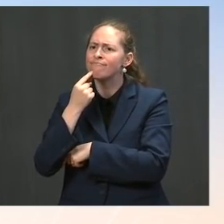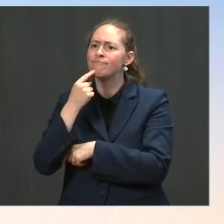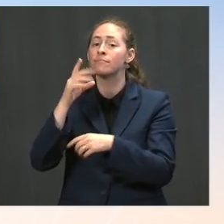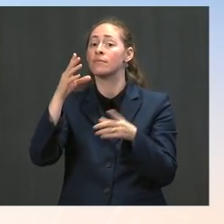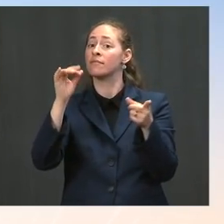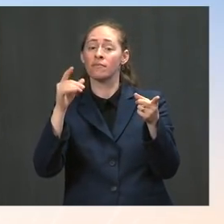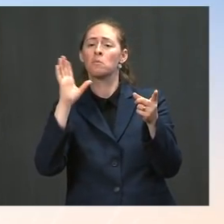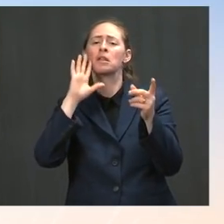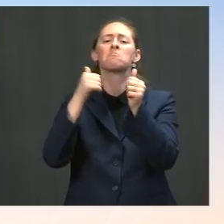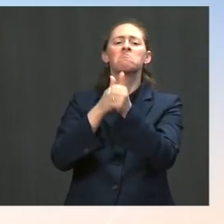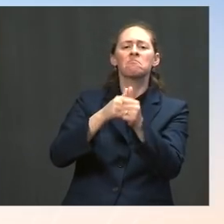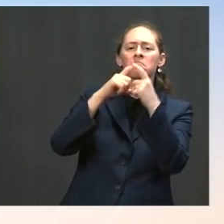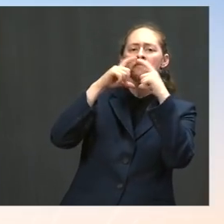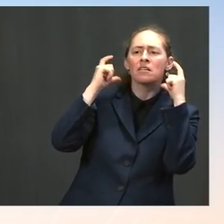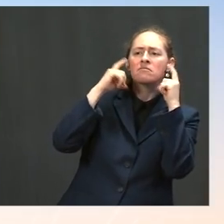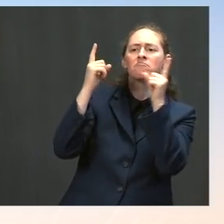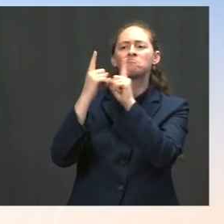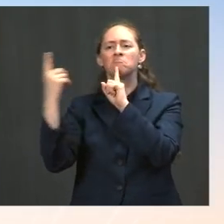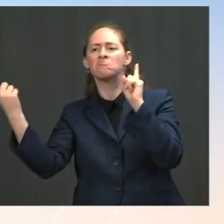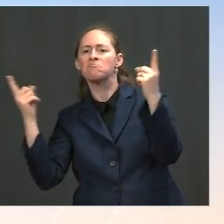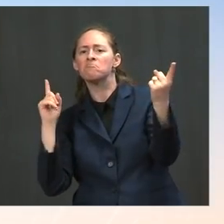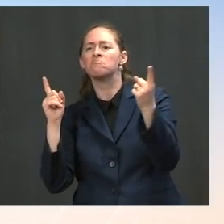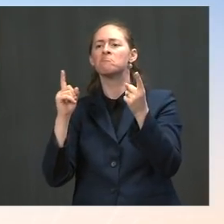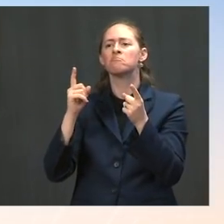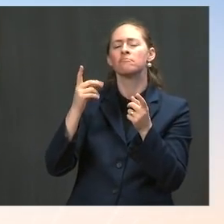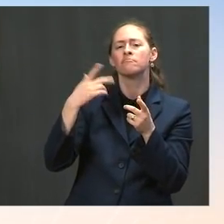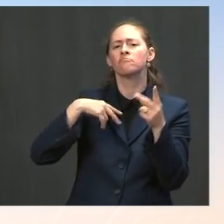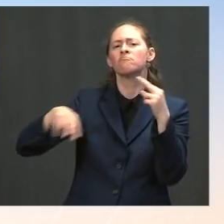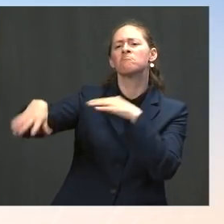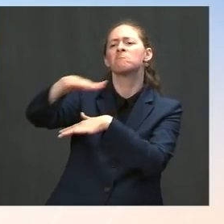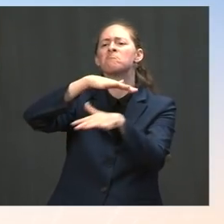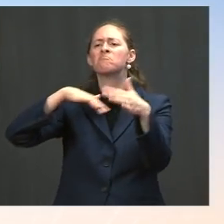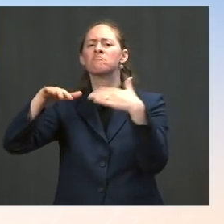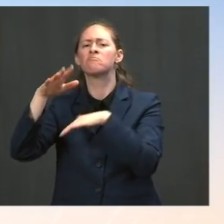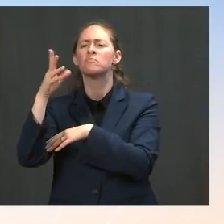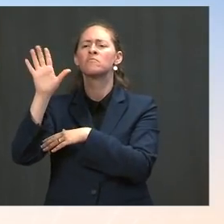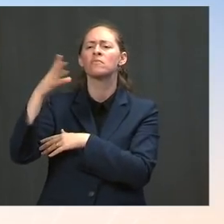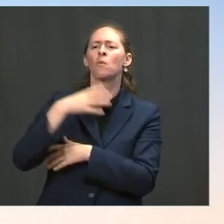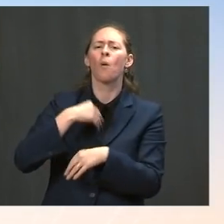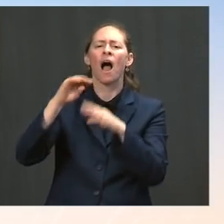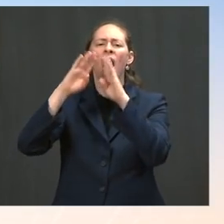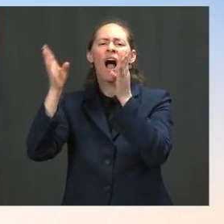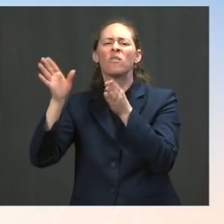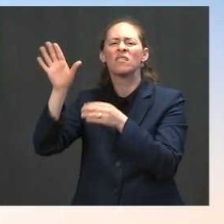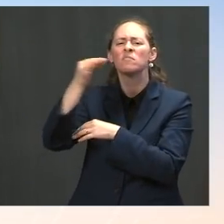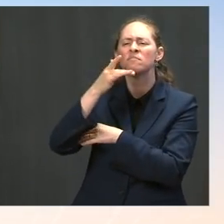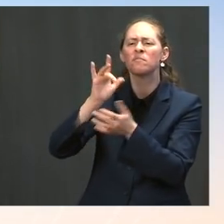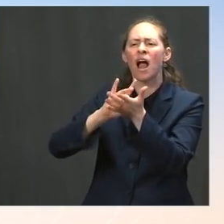with public health and medical experts. We have a robust infrastructure to ensure compliance with these protocols,